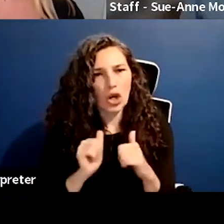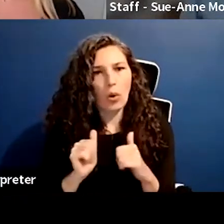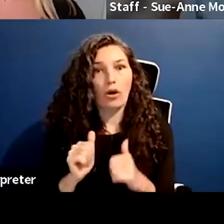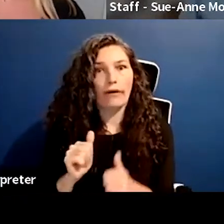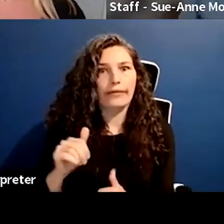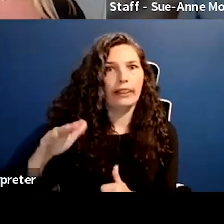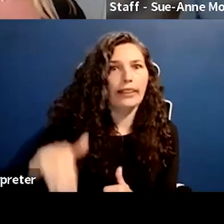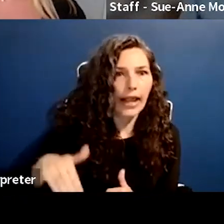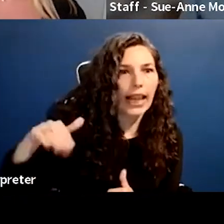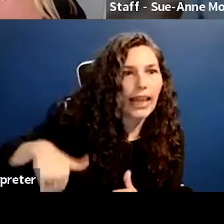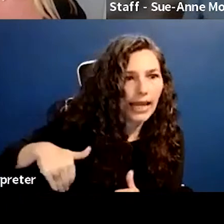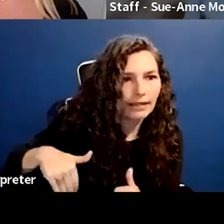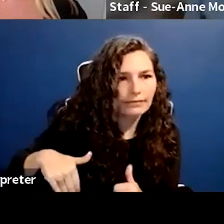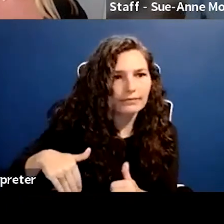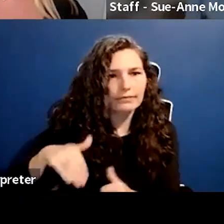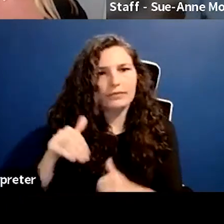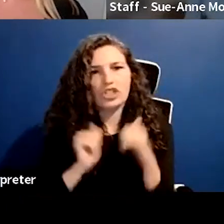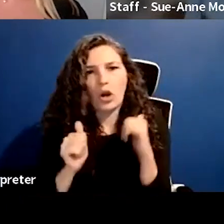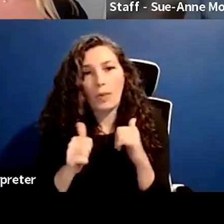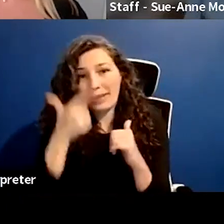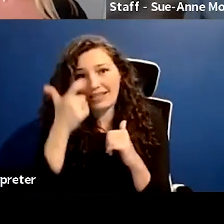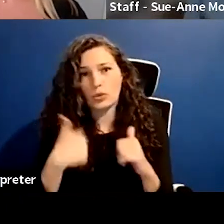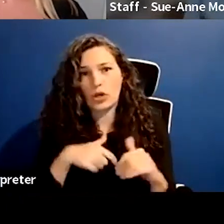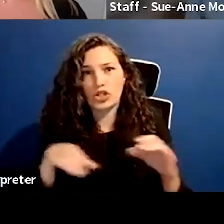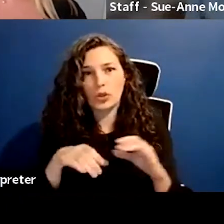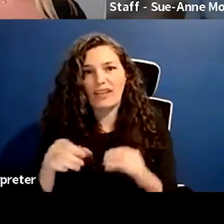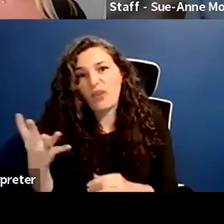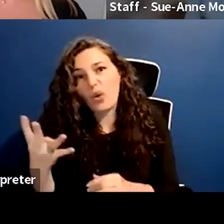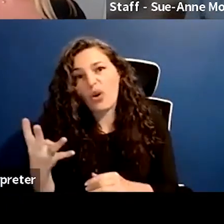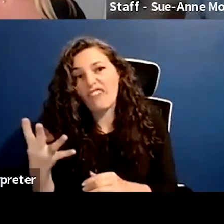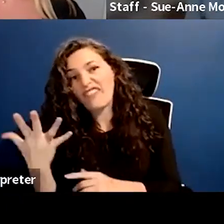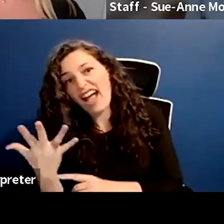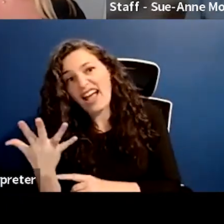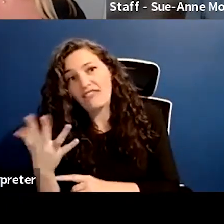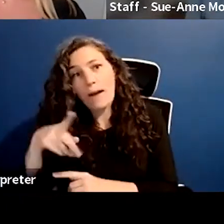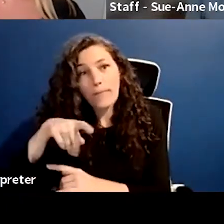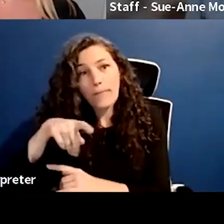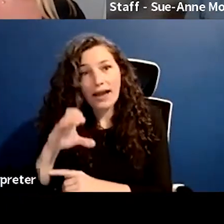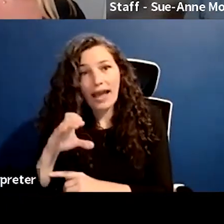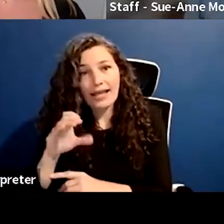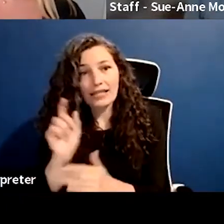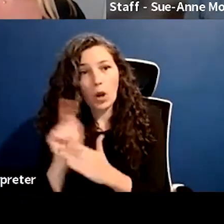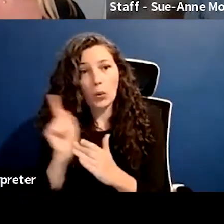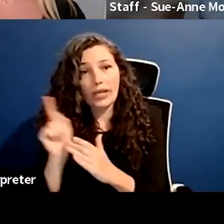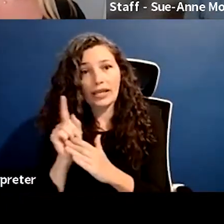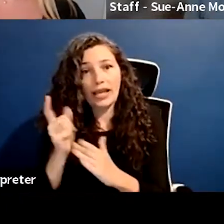recapping as we call wonderful trash TV. And so we're kind of,